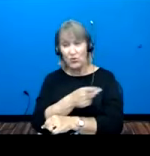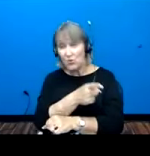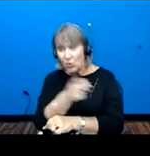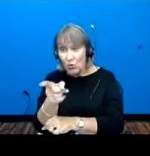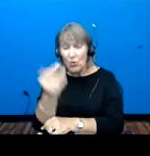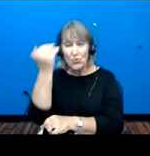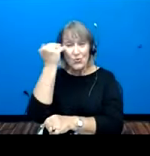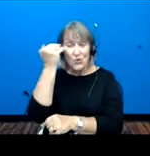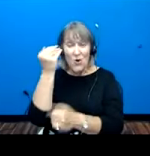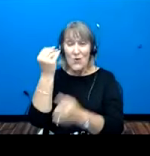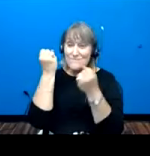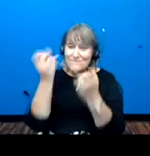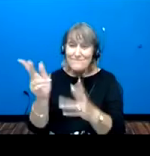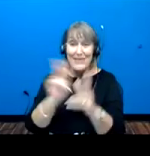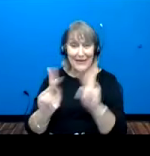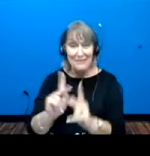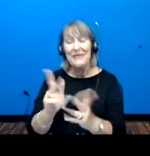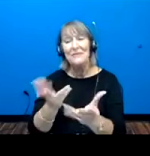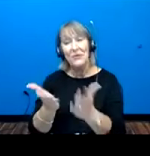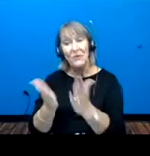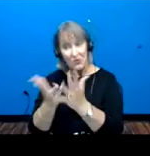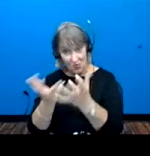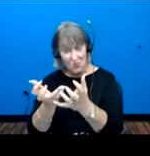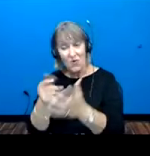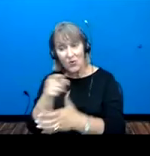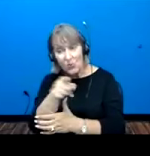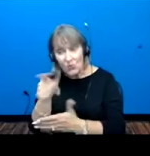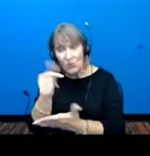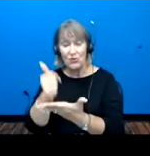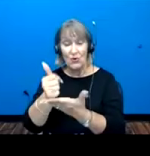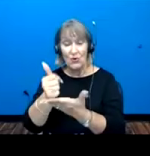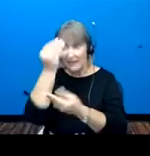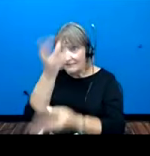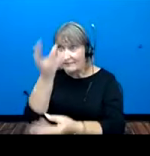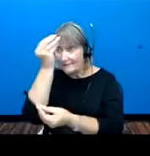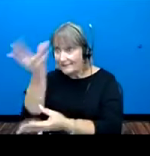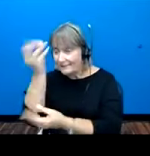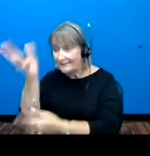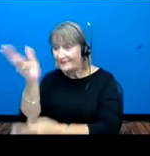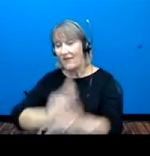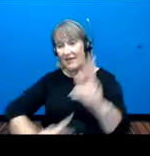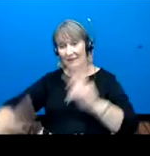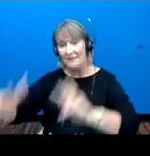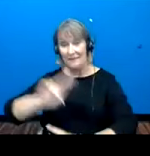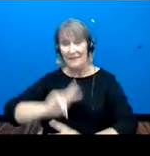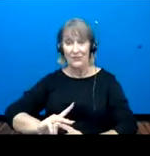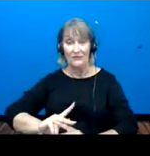That is why you've been invited to this webinar, and we know the important work and the far-reaching grasp